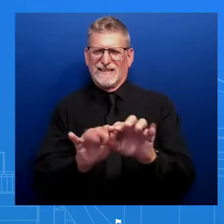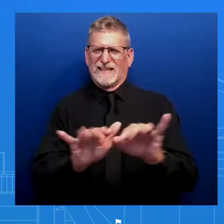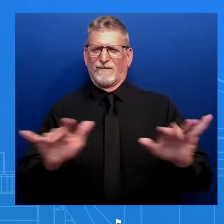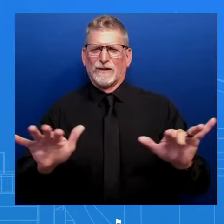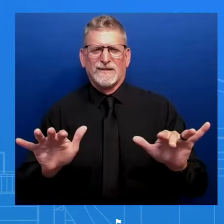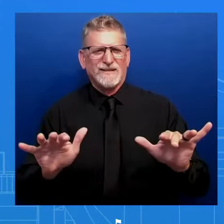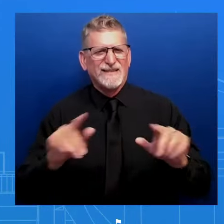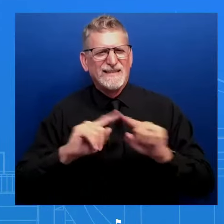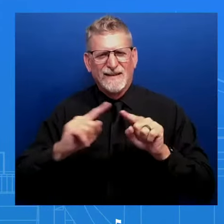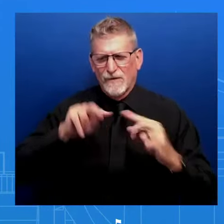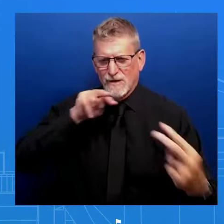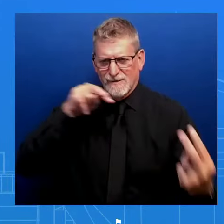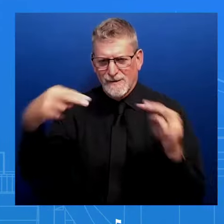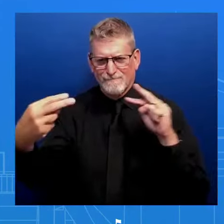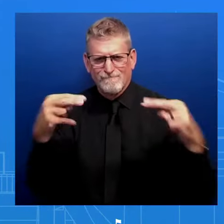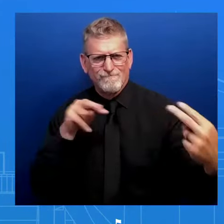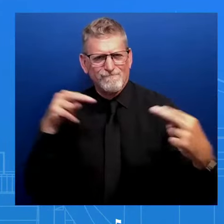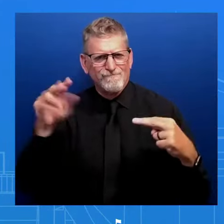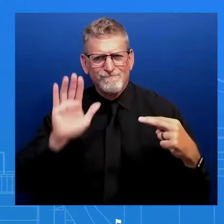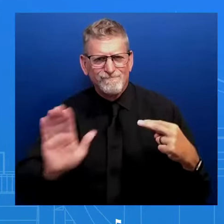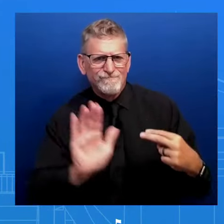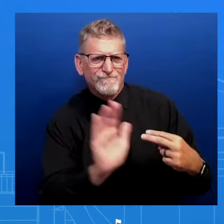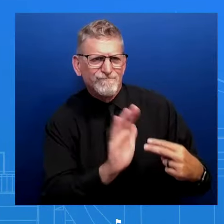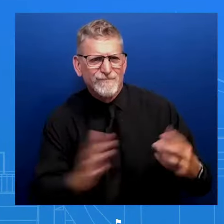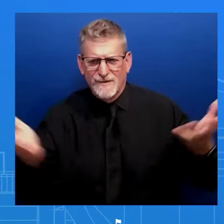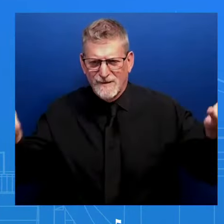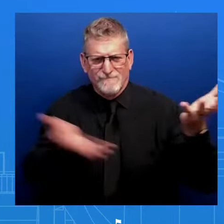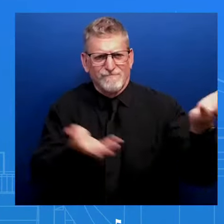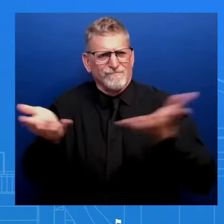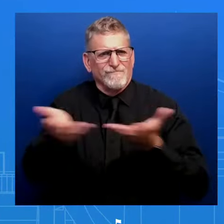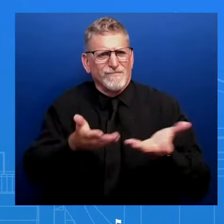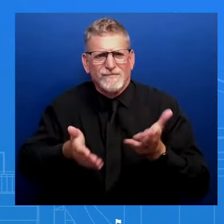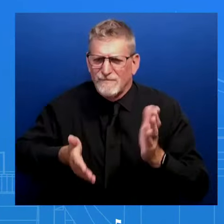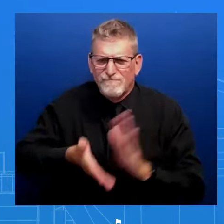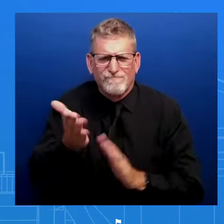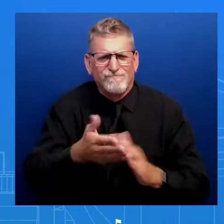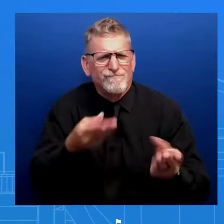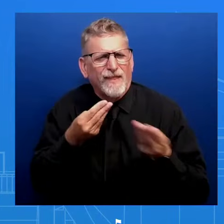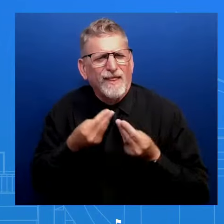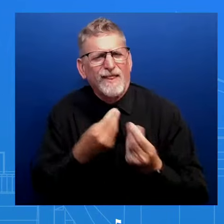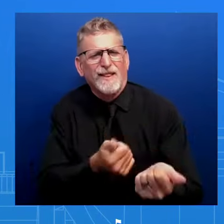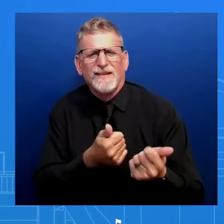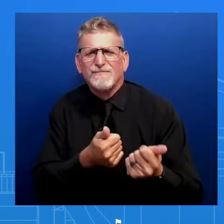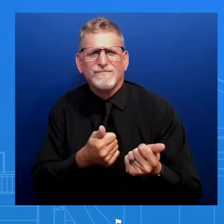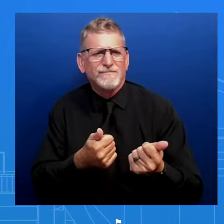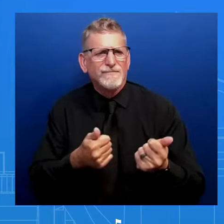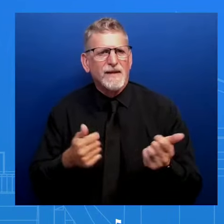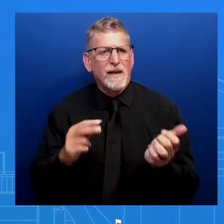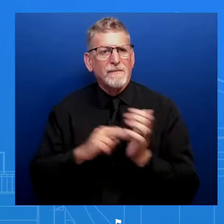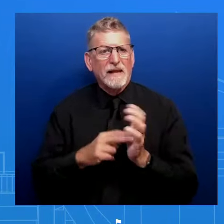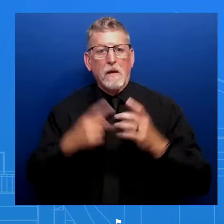That doesn't mean that we got it all figured out. It doesn't mean that there's not still work to do. There is. It's important that we continue,